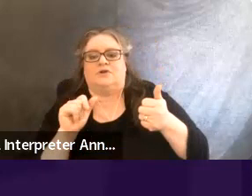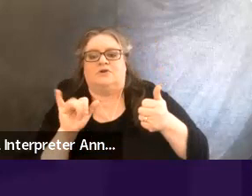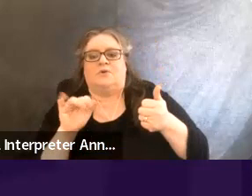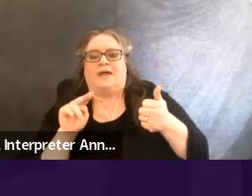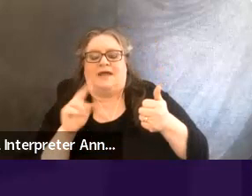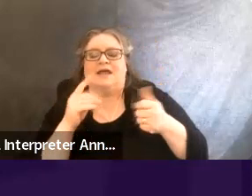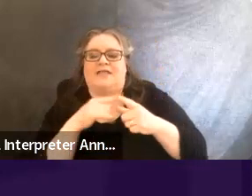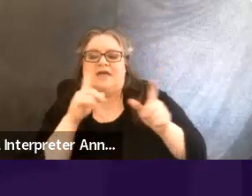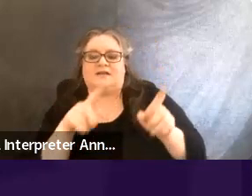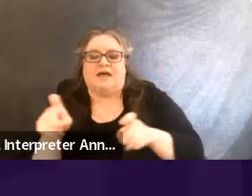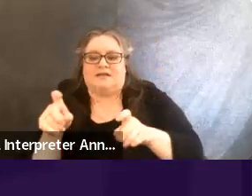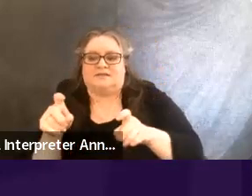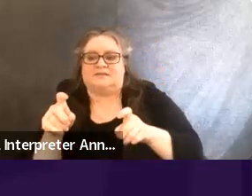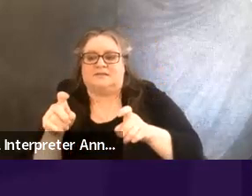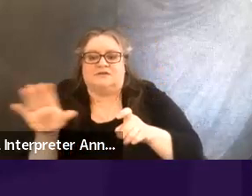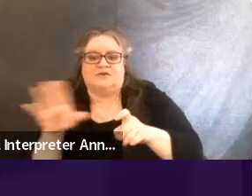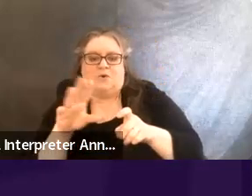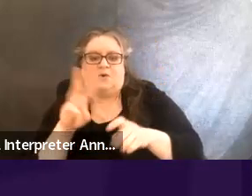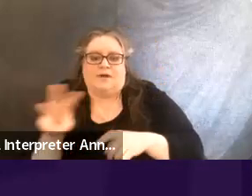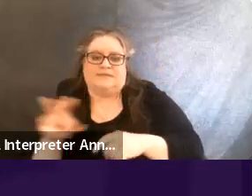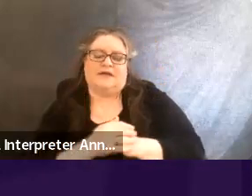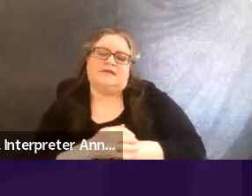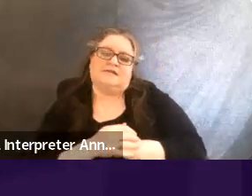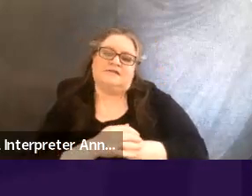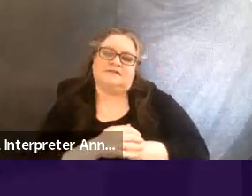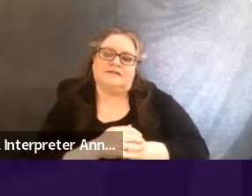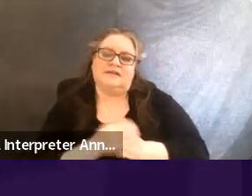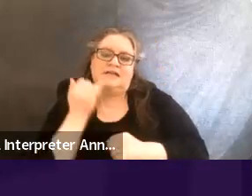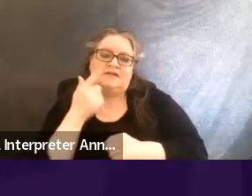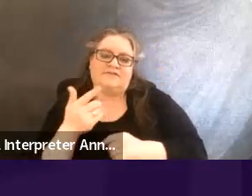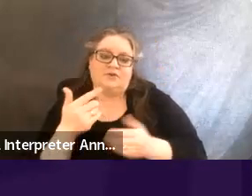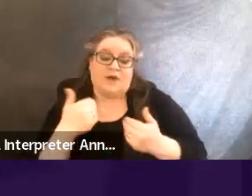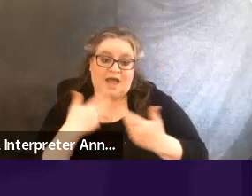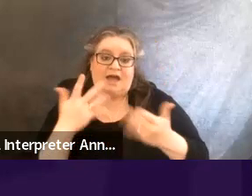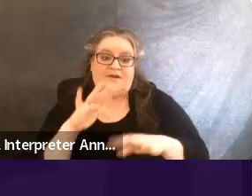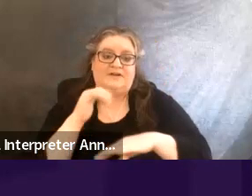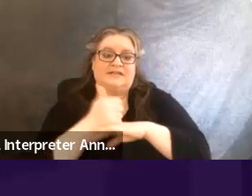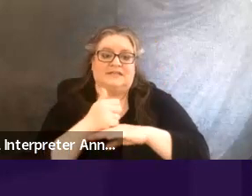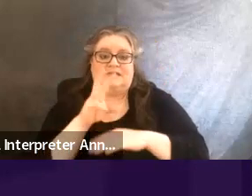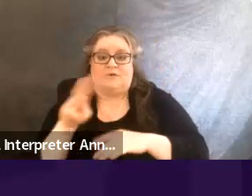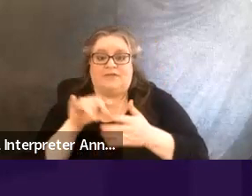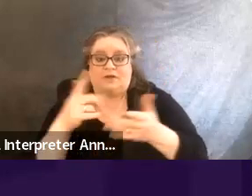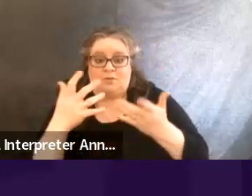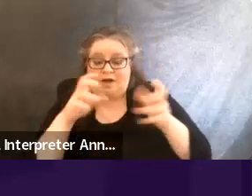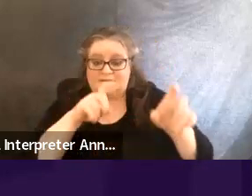and then you can test your website. If you have an existing website that you'd like to test